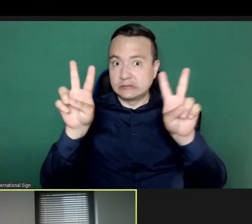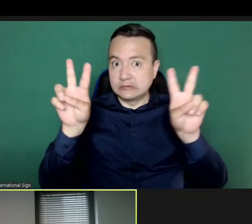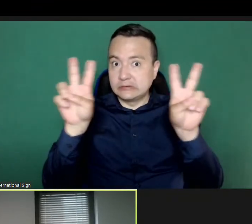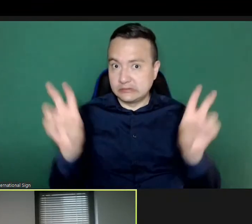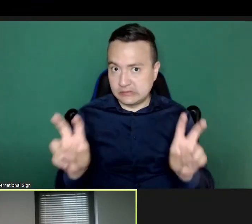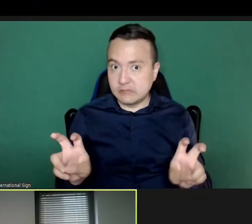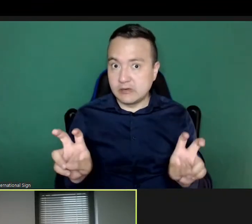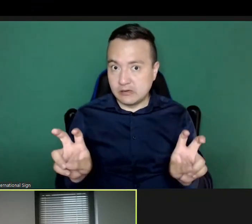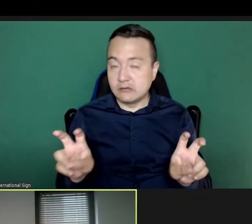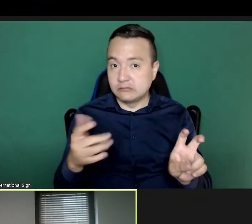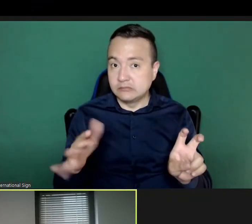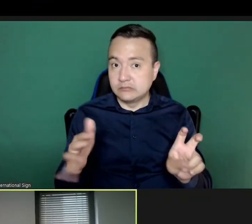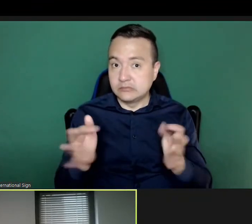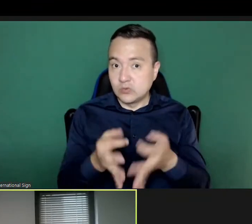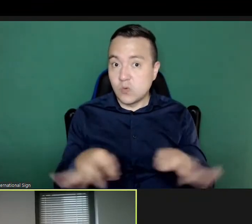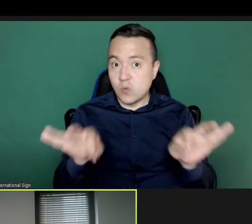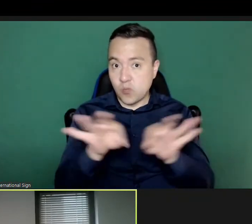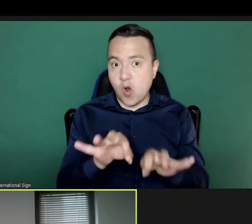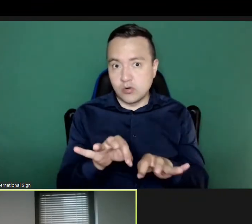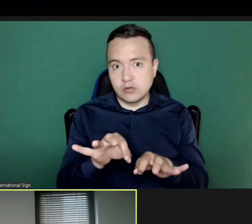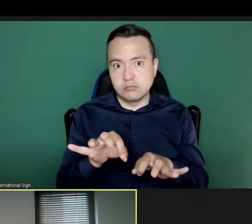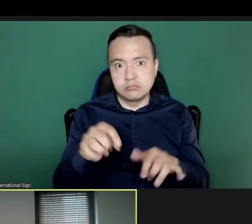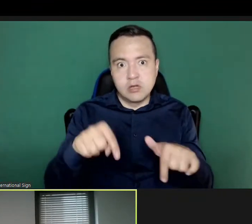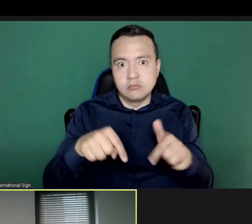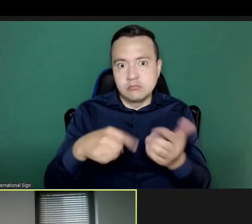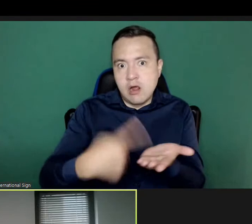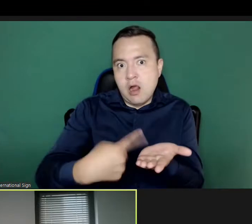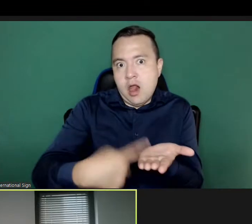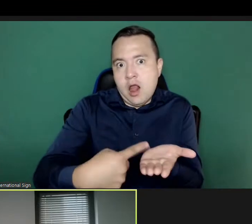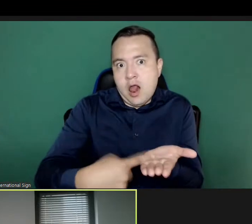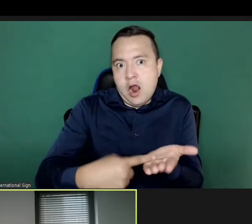But I would like to highlight, for example,